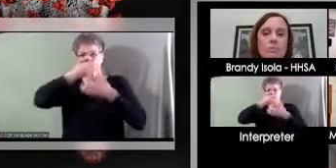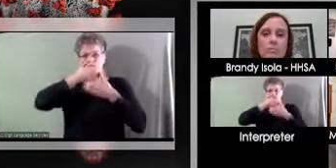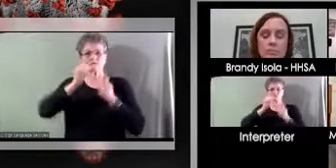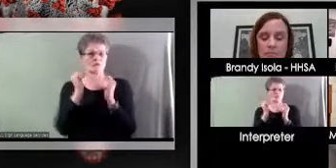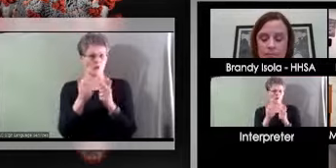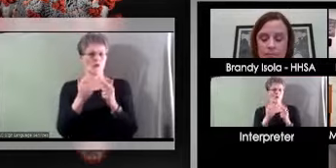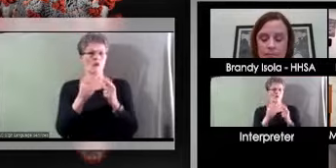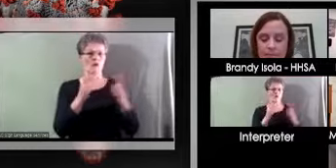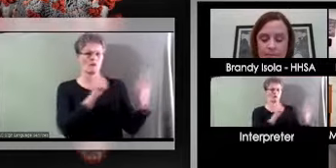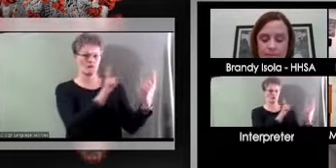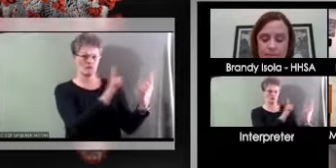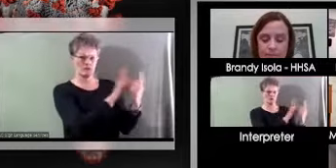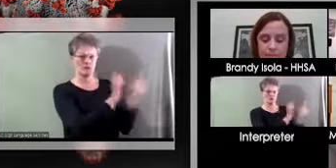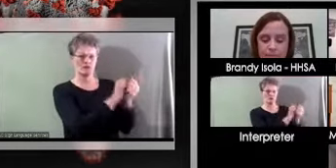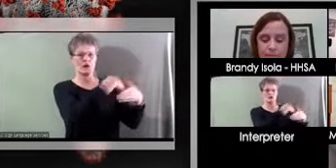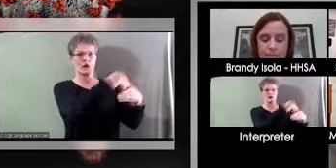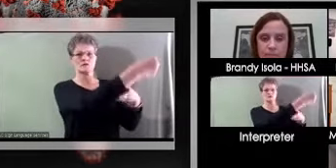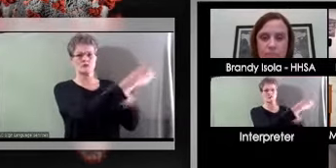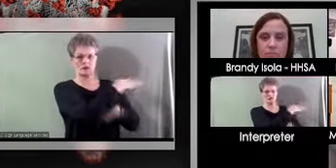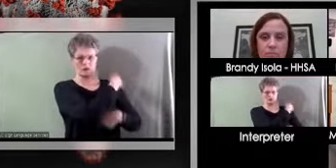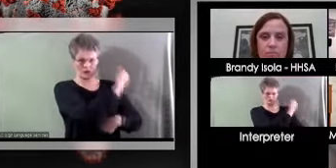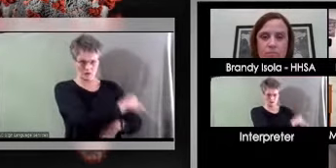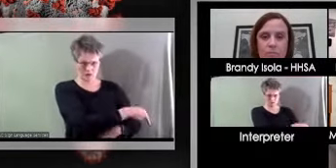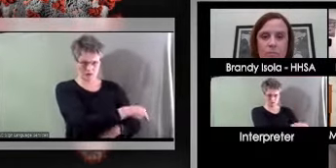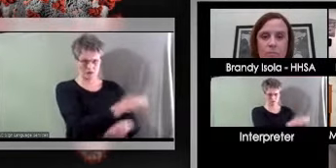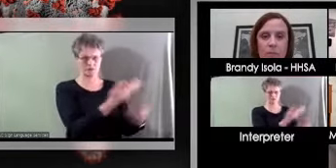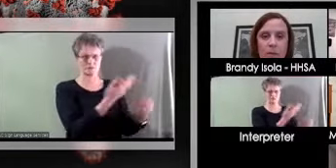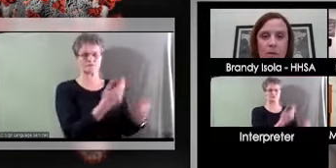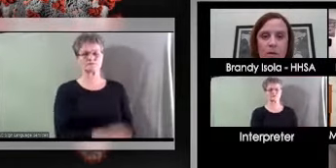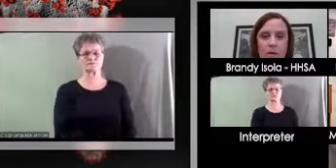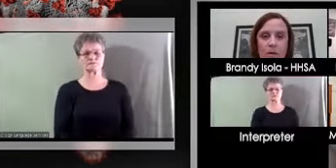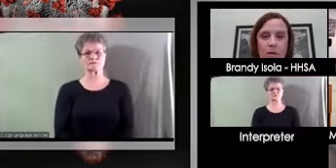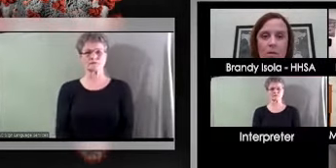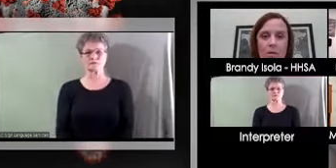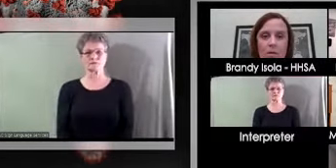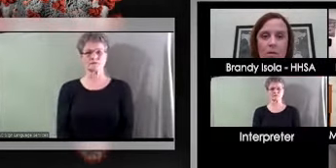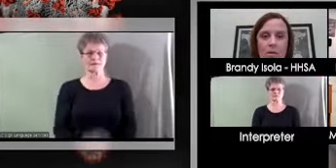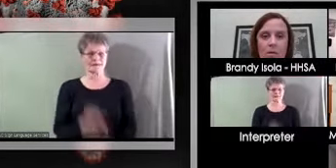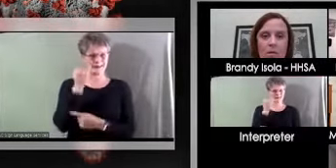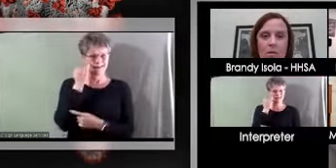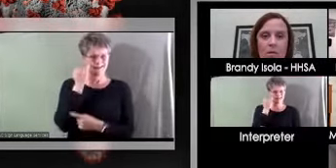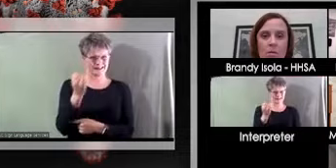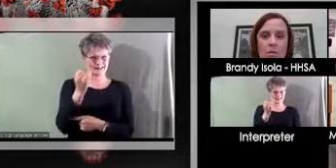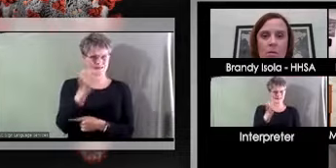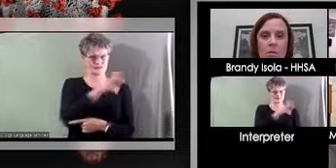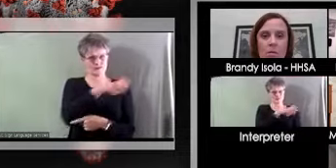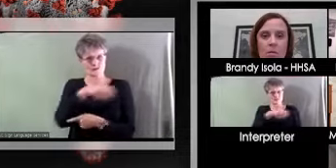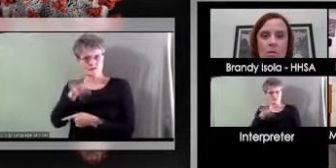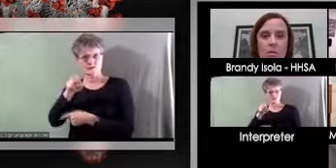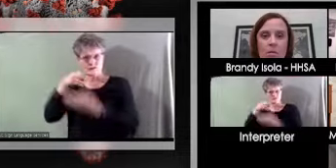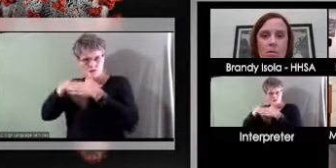would handle being within the hospital, would be just the same way it has been prior to COVID-19. So everything is